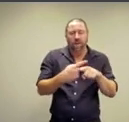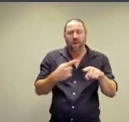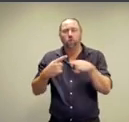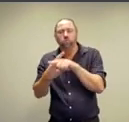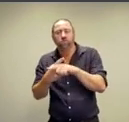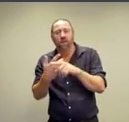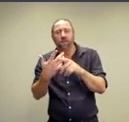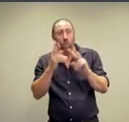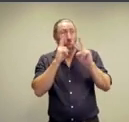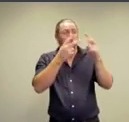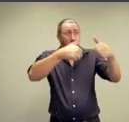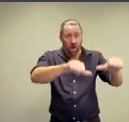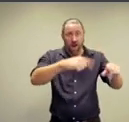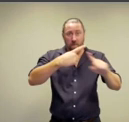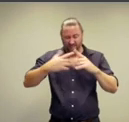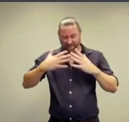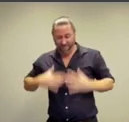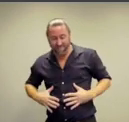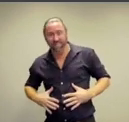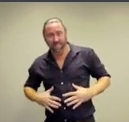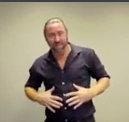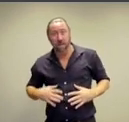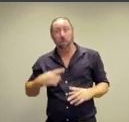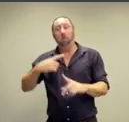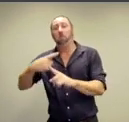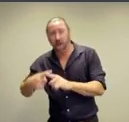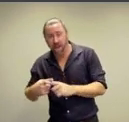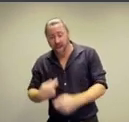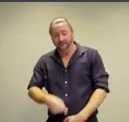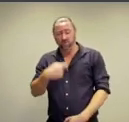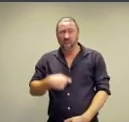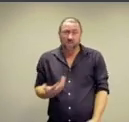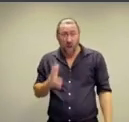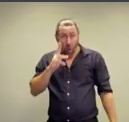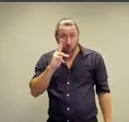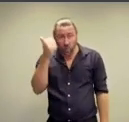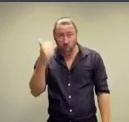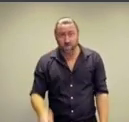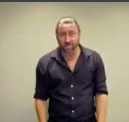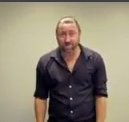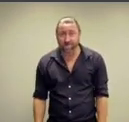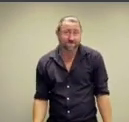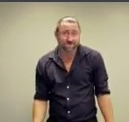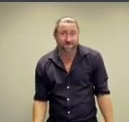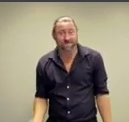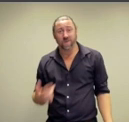and these physical contrast that we all embody with this one object is the fact that the jacket just looks